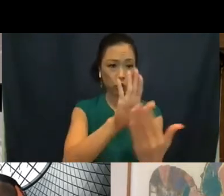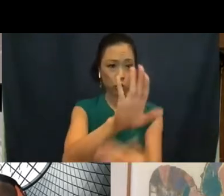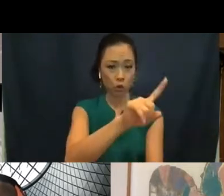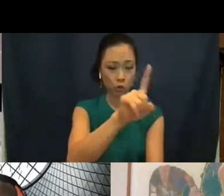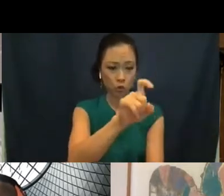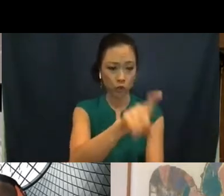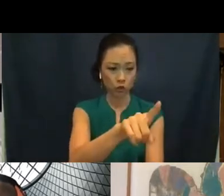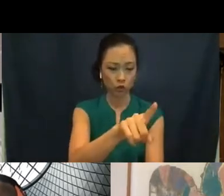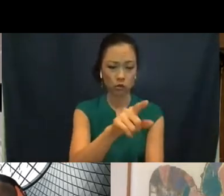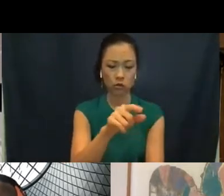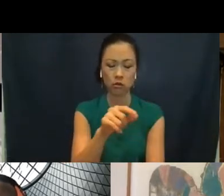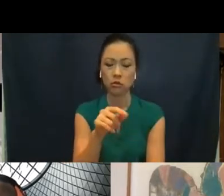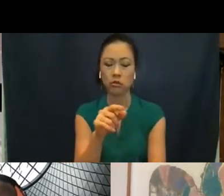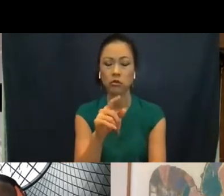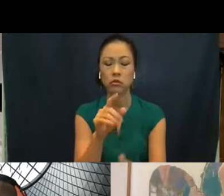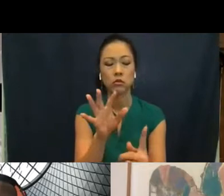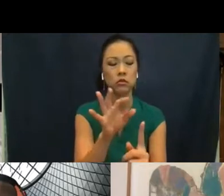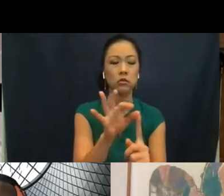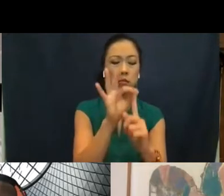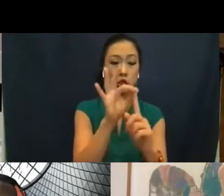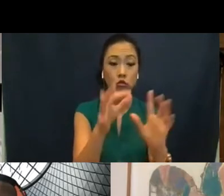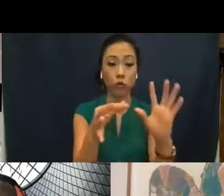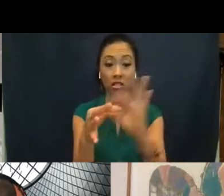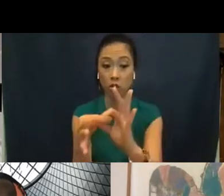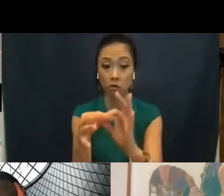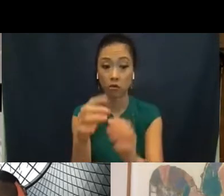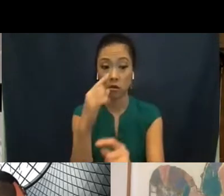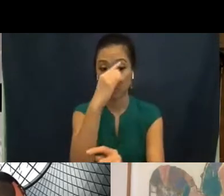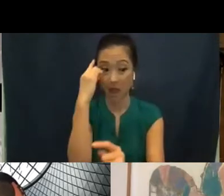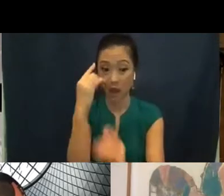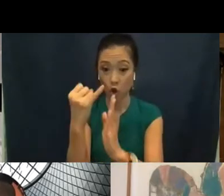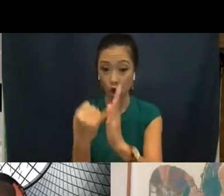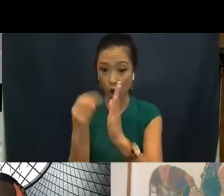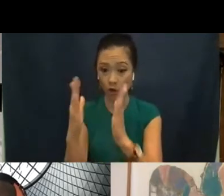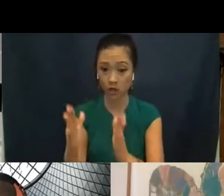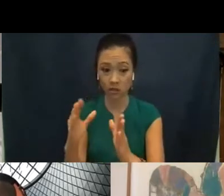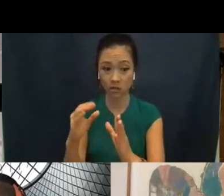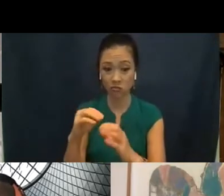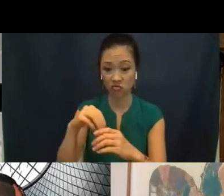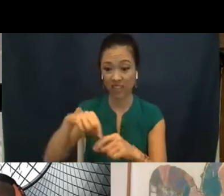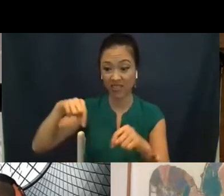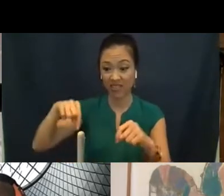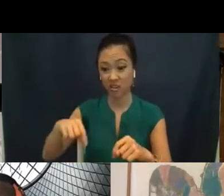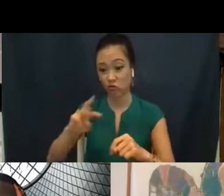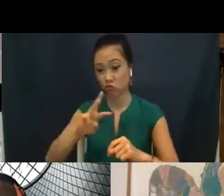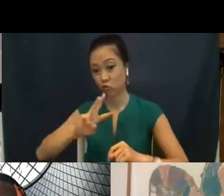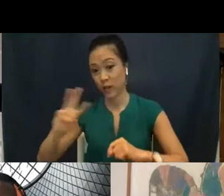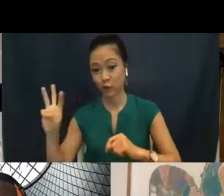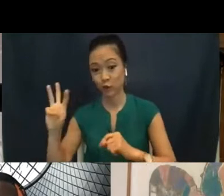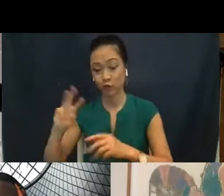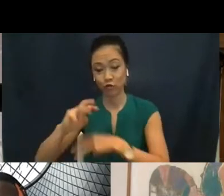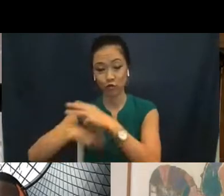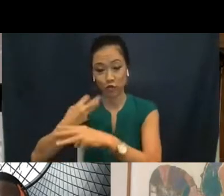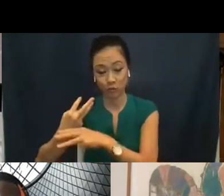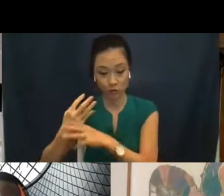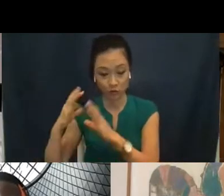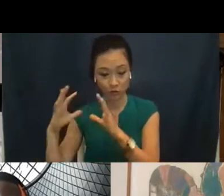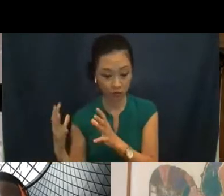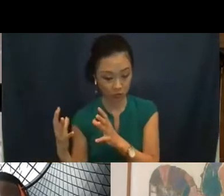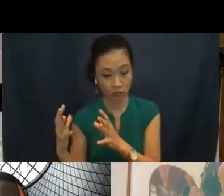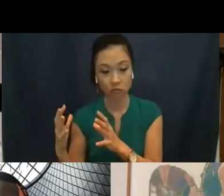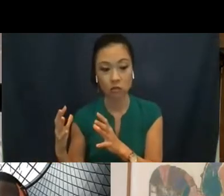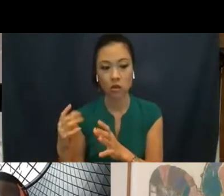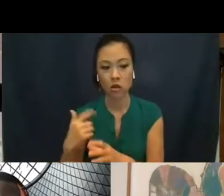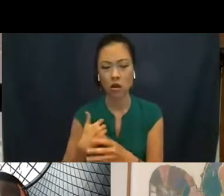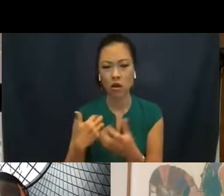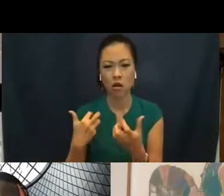to black artists in this hemisphere and not -- I don't want to speak too much more on